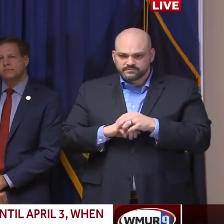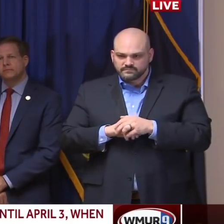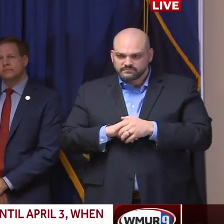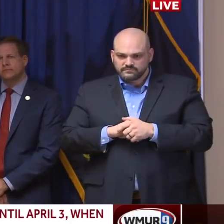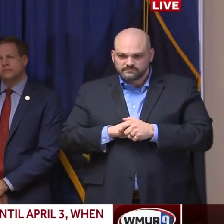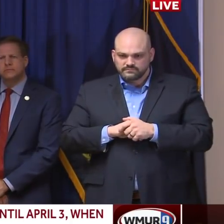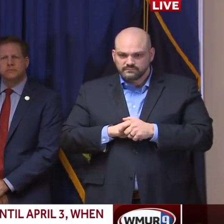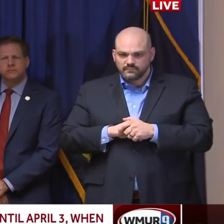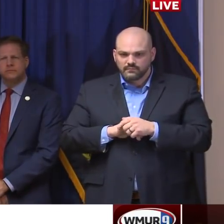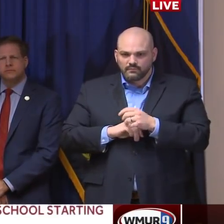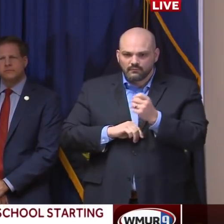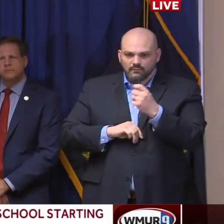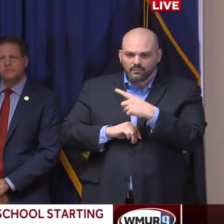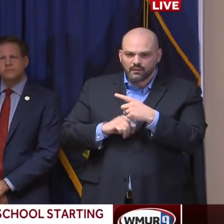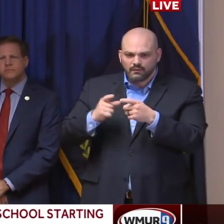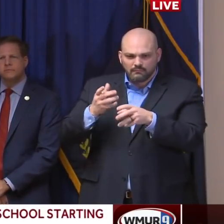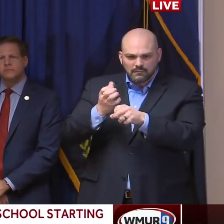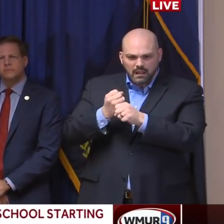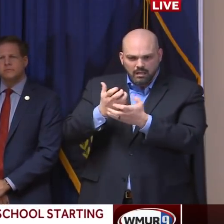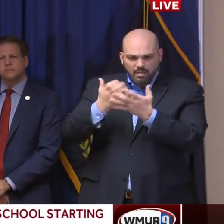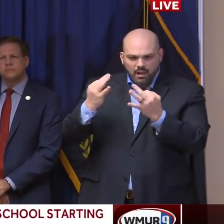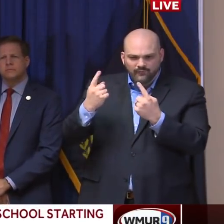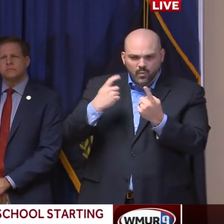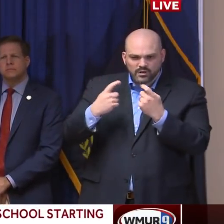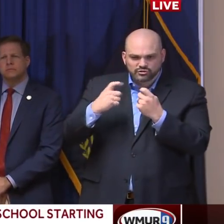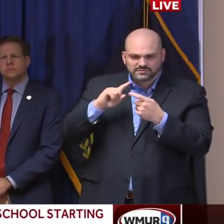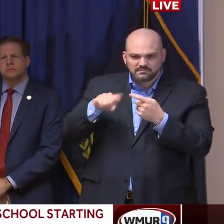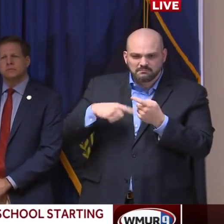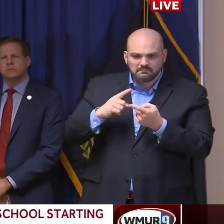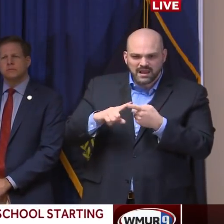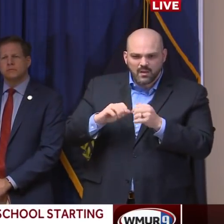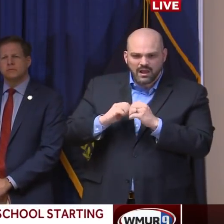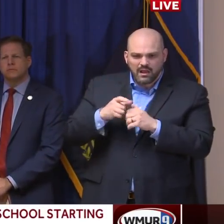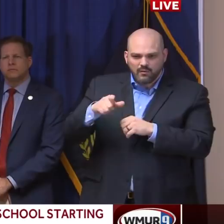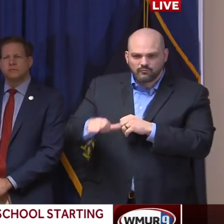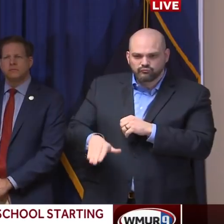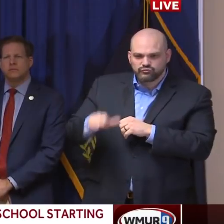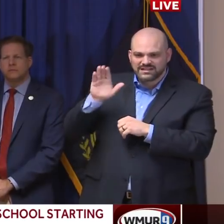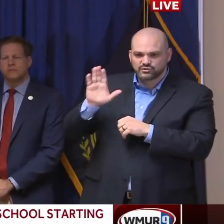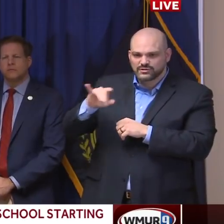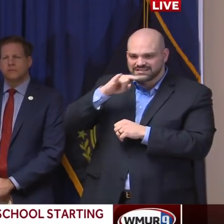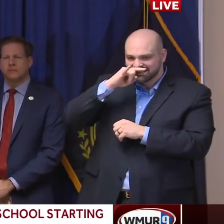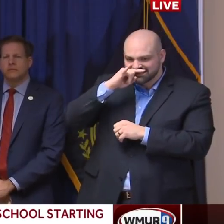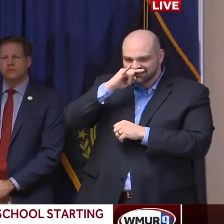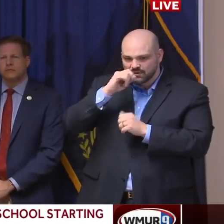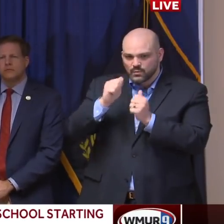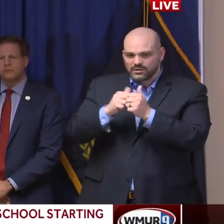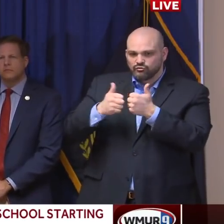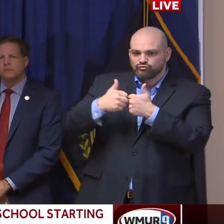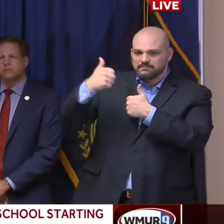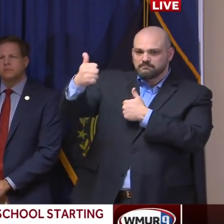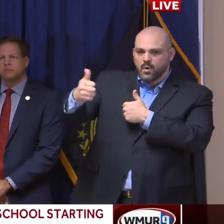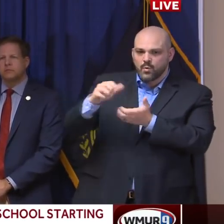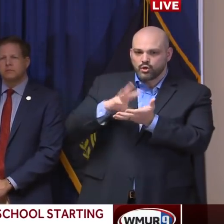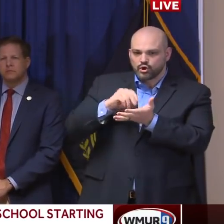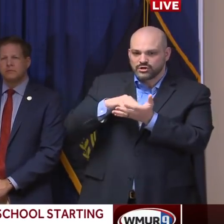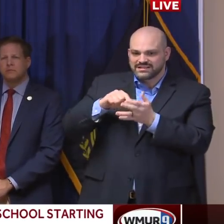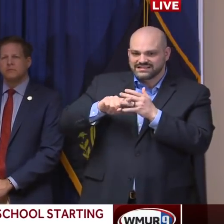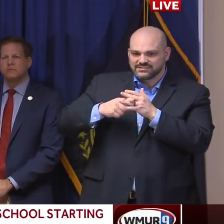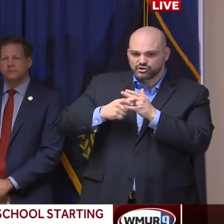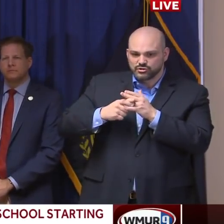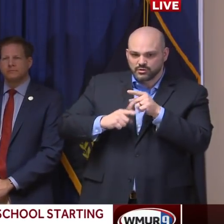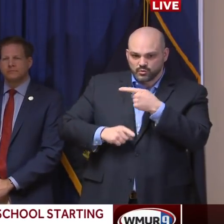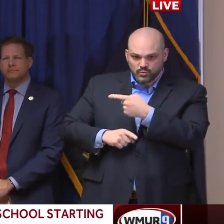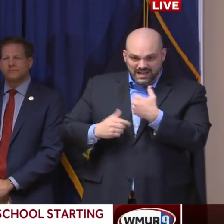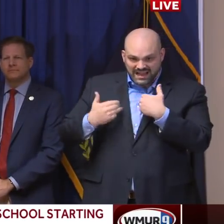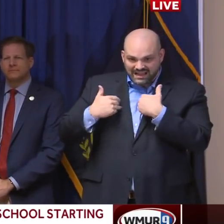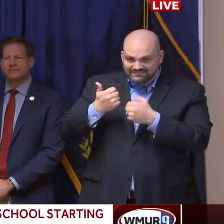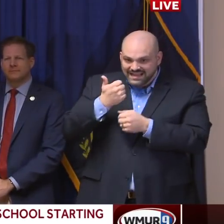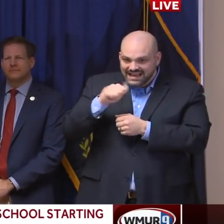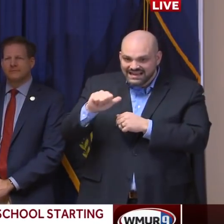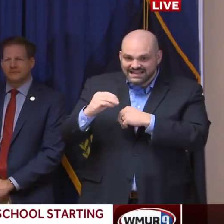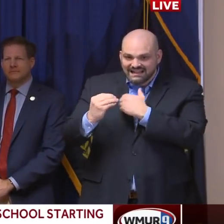WELL YOU ARE STILL THERE, COMMISSIONER, YOU CAME UNDER FIRE WHEN YOU WERE FIRST NOMINATED DUE TO THE FACT THAT YOU RAISED YOUR OWN KIDS REMOTELY.